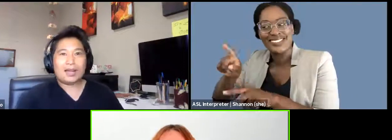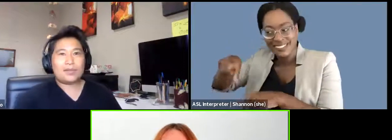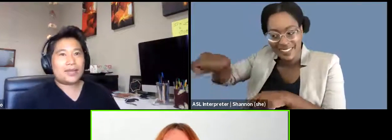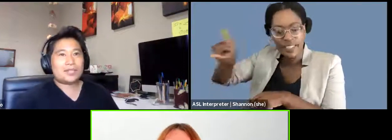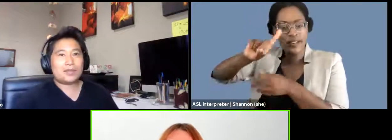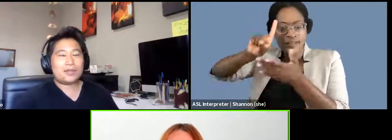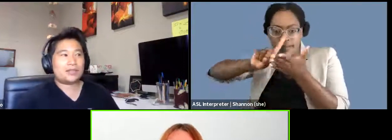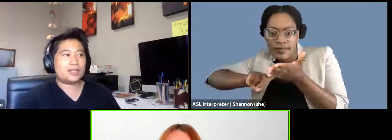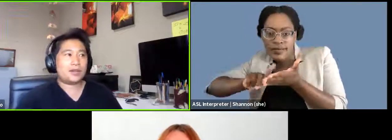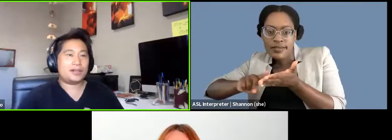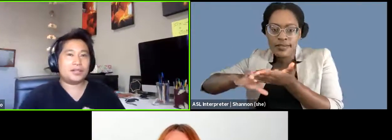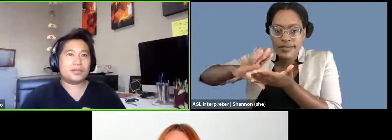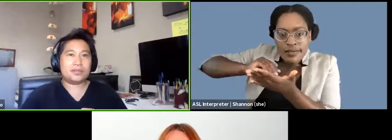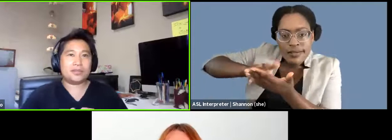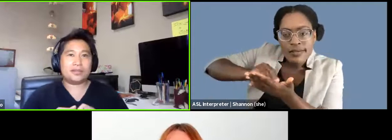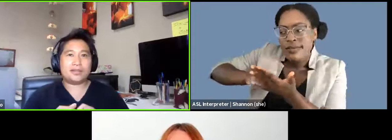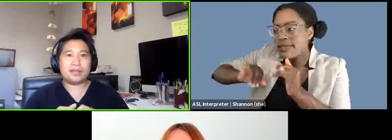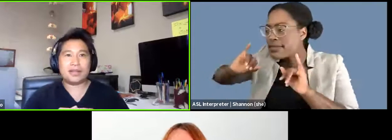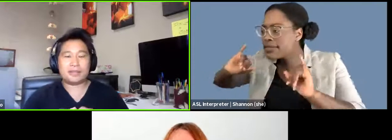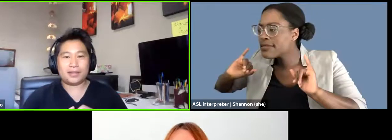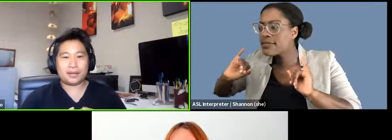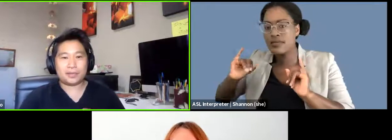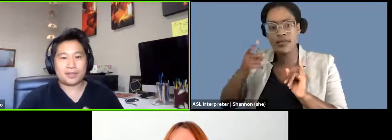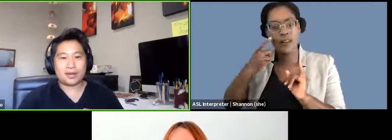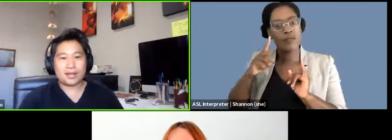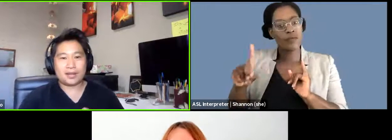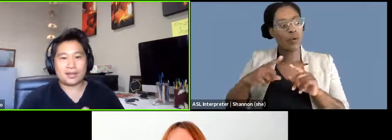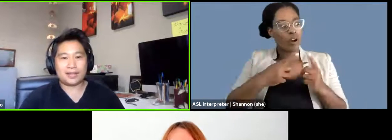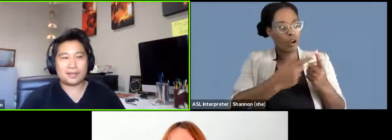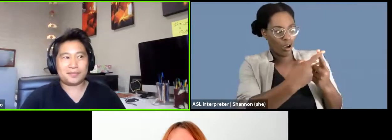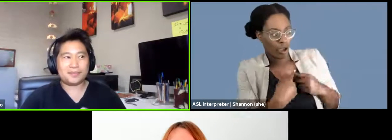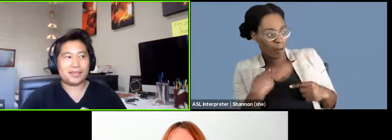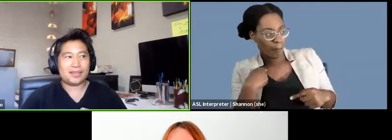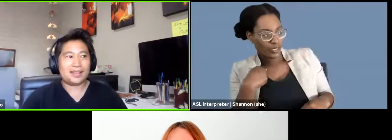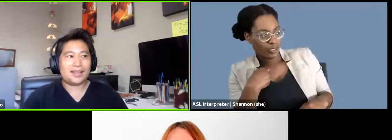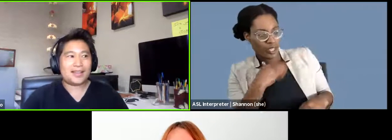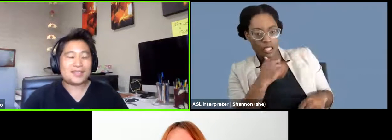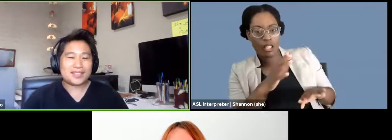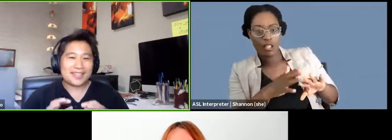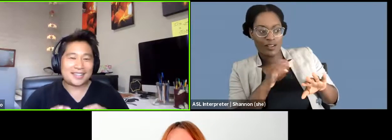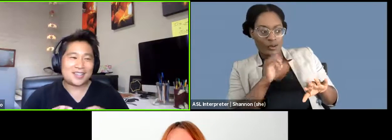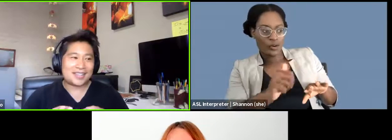TDo: We have had some of those experiences within the company I work for now. I have to say it just